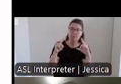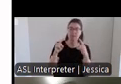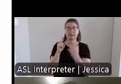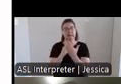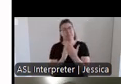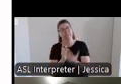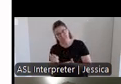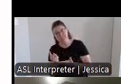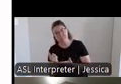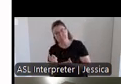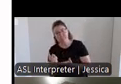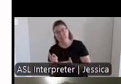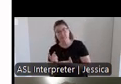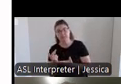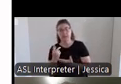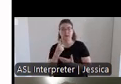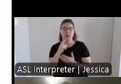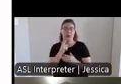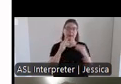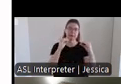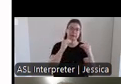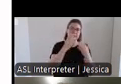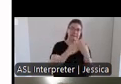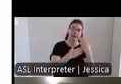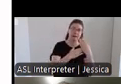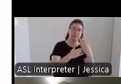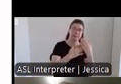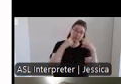And so this presentation is going to be a bit about successes that I think I've had